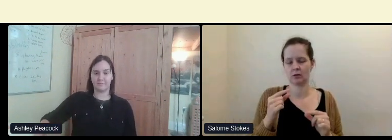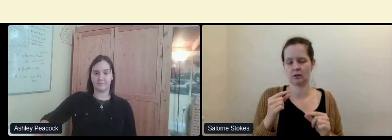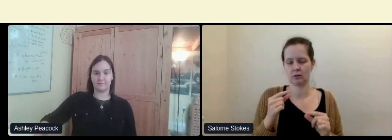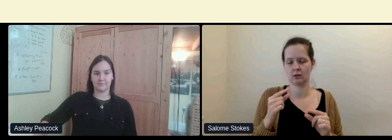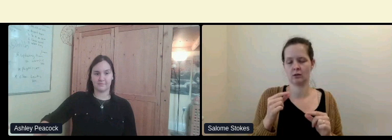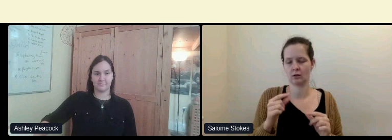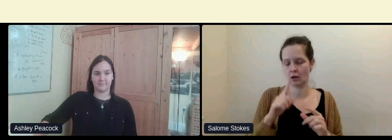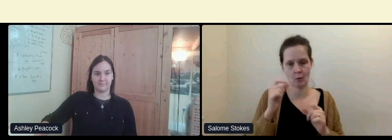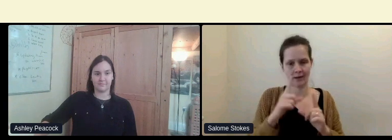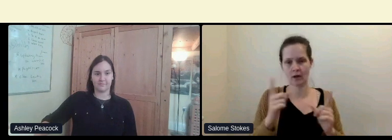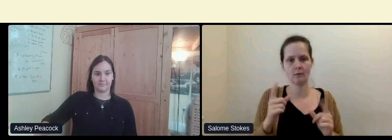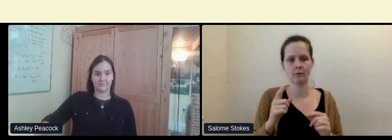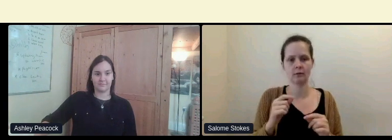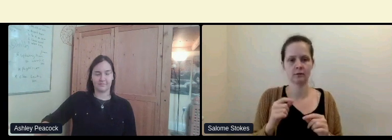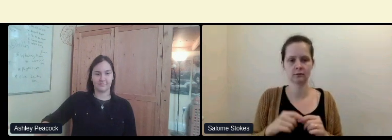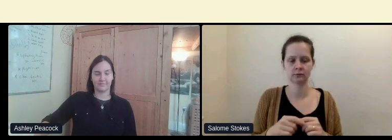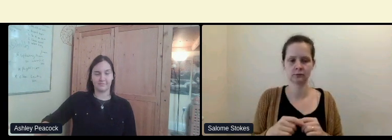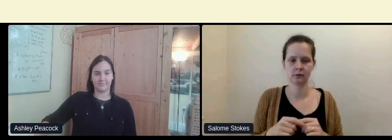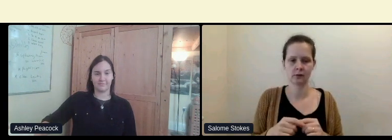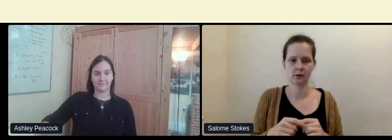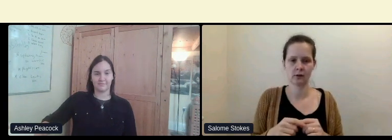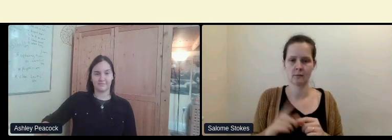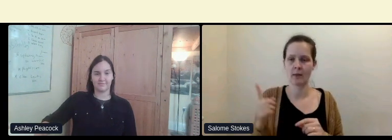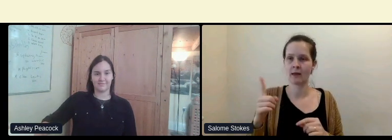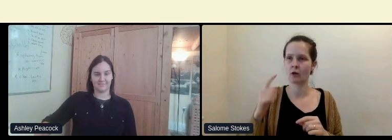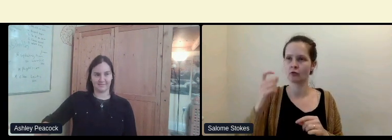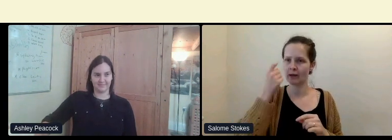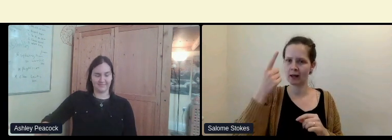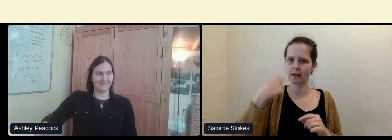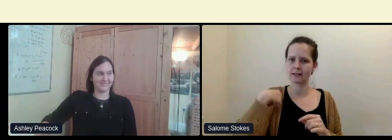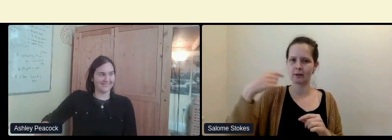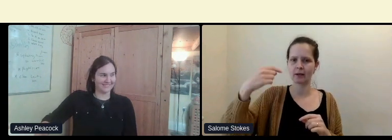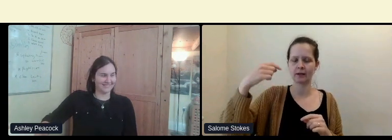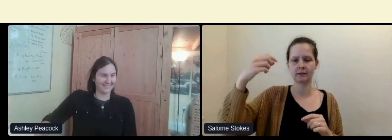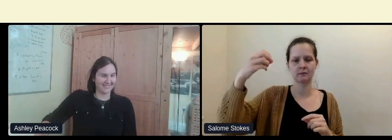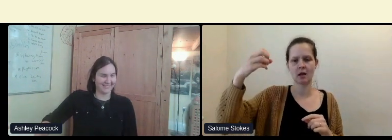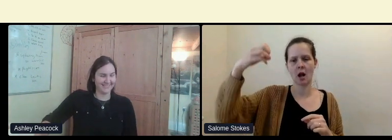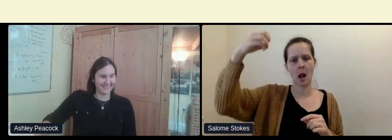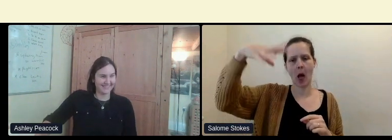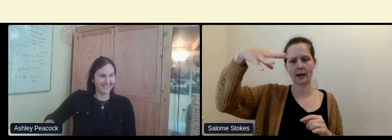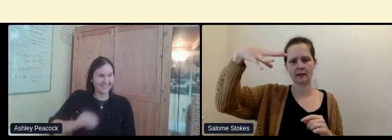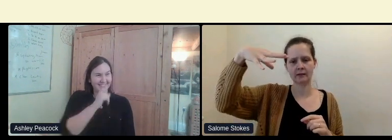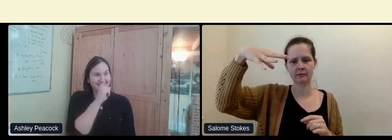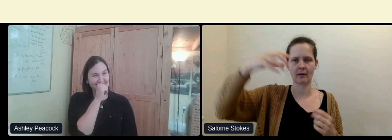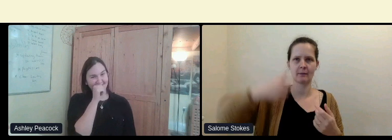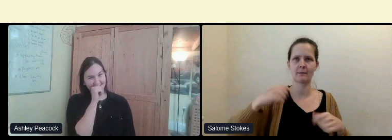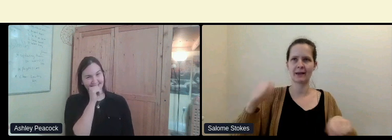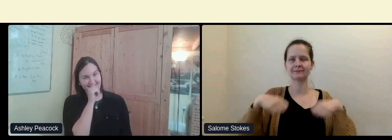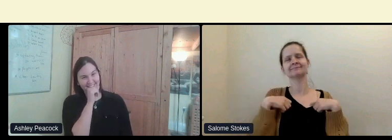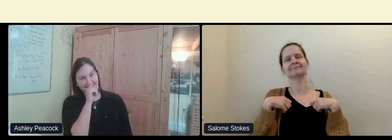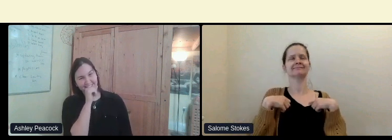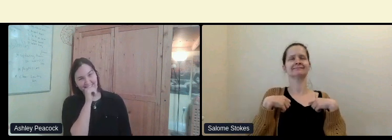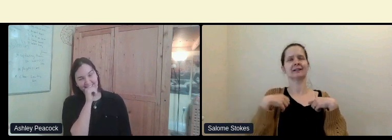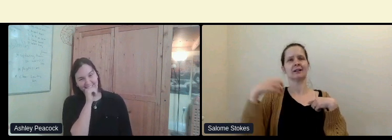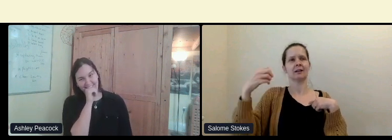"oh boy I really need to get out of bed because I'm supposed to be working now" and that external